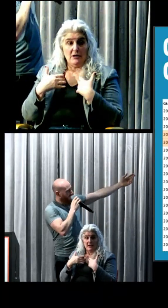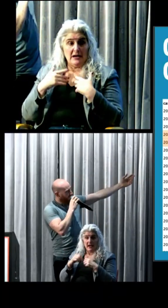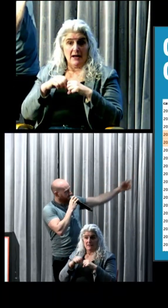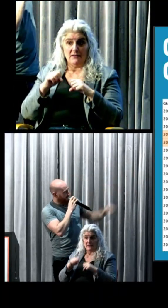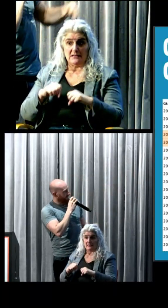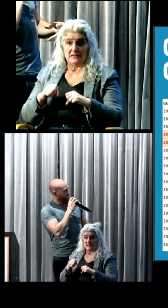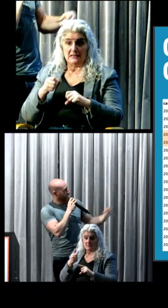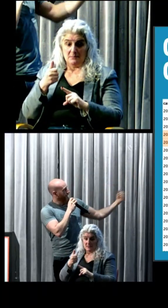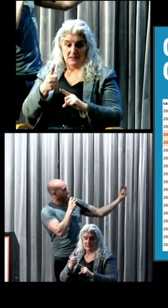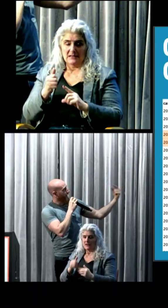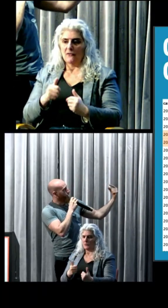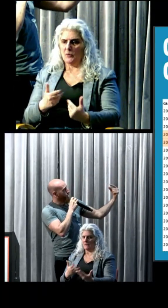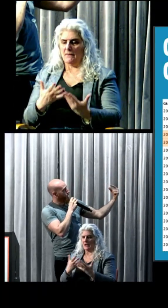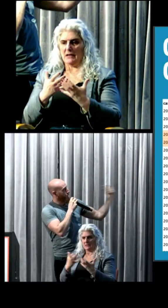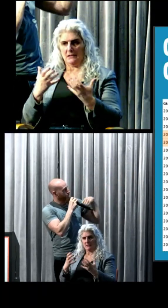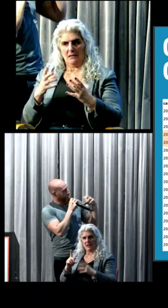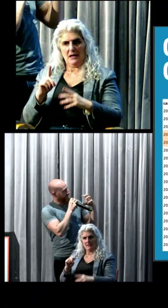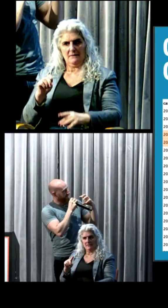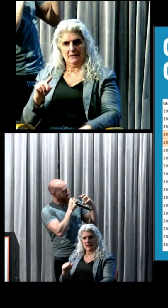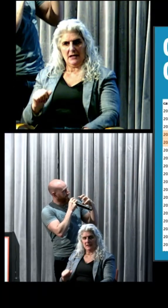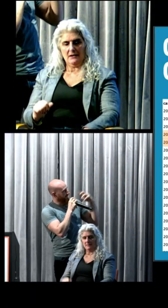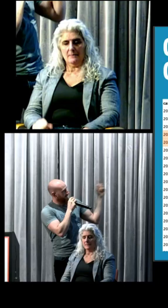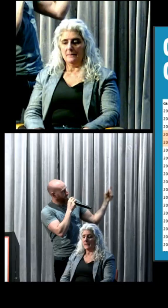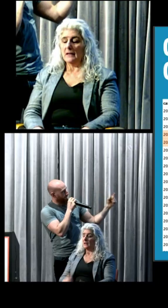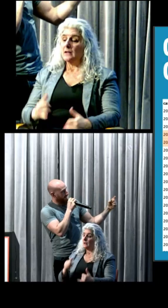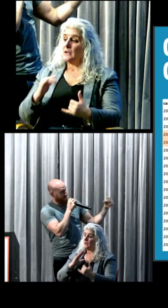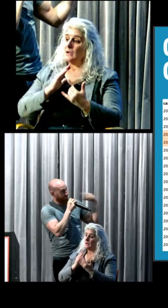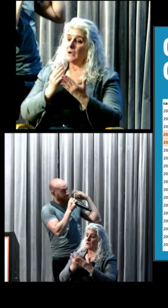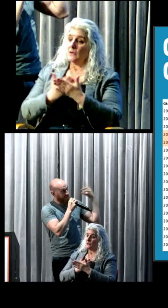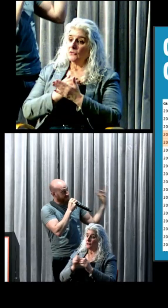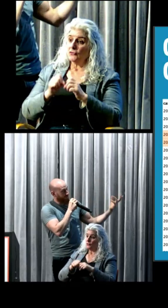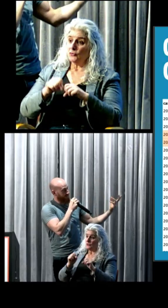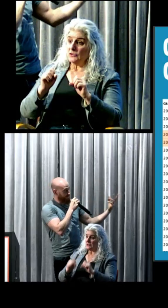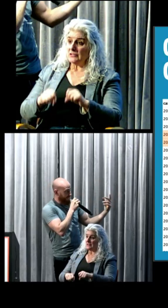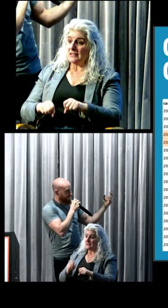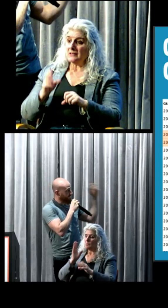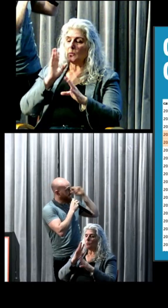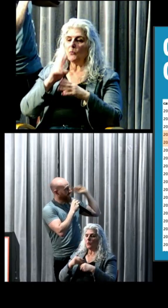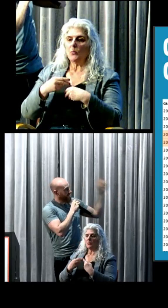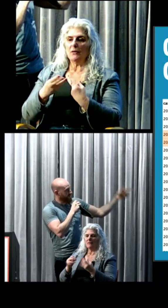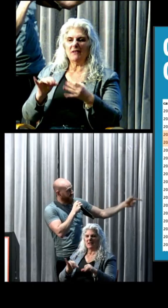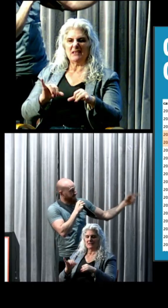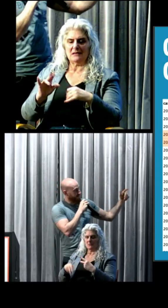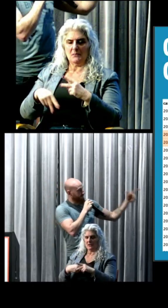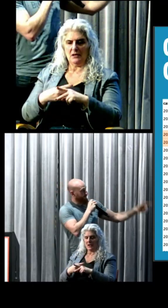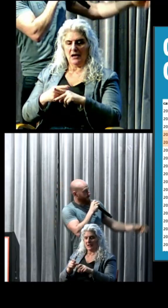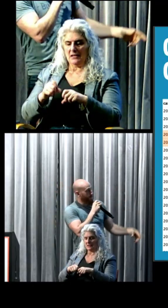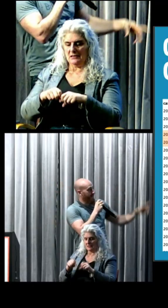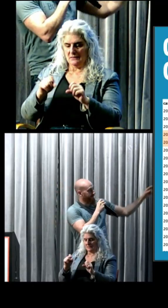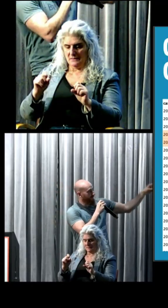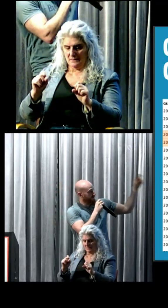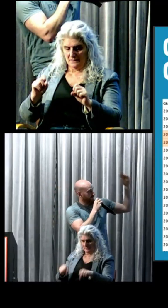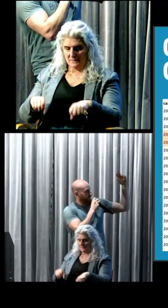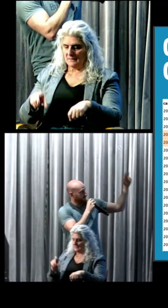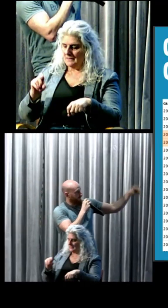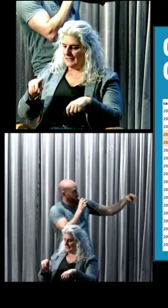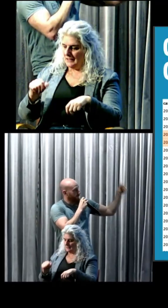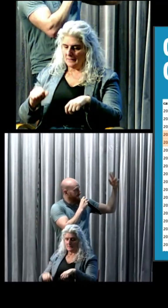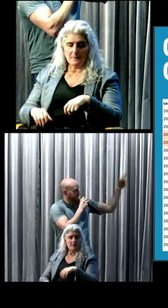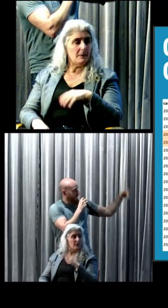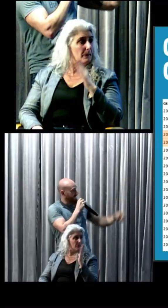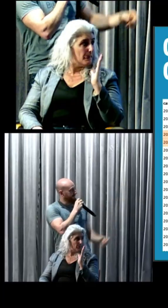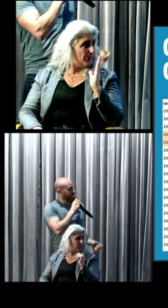of resources, and by removing the hospitals, we were able to stay true to the data while making it